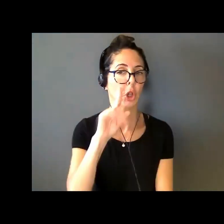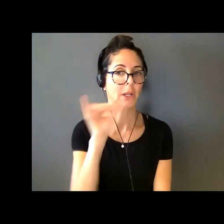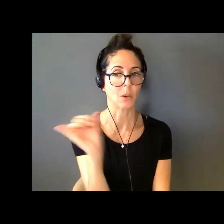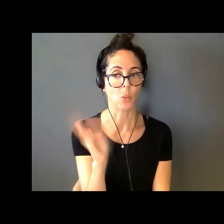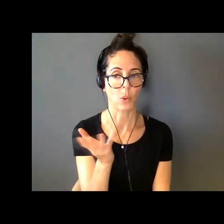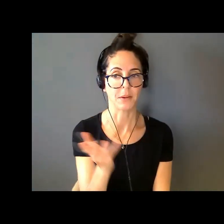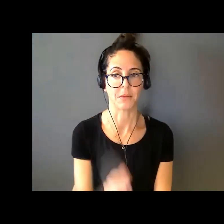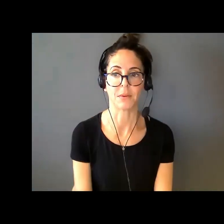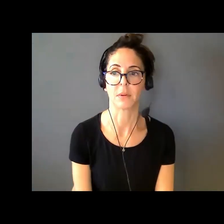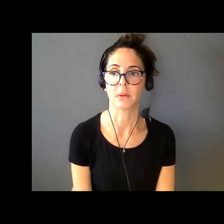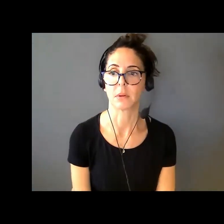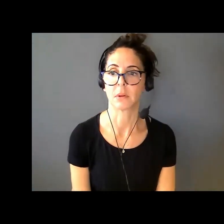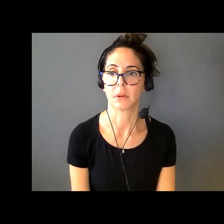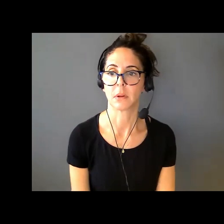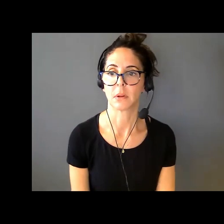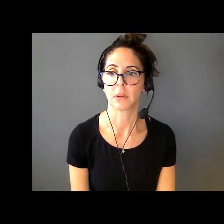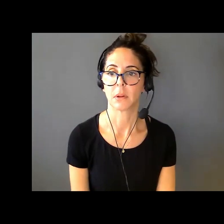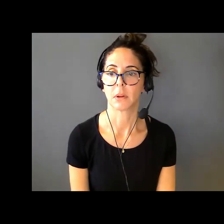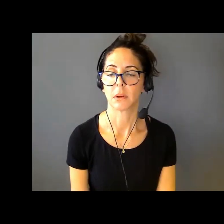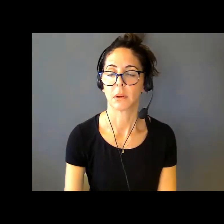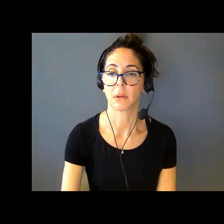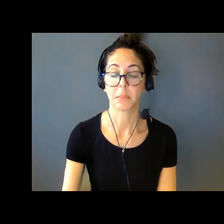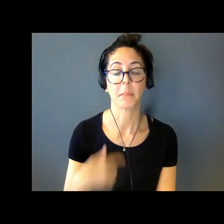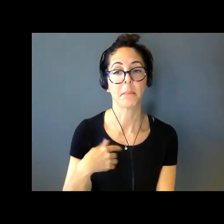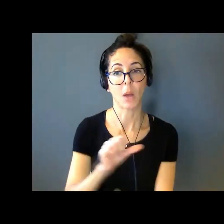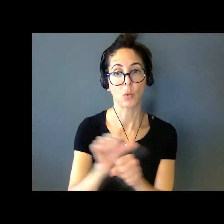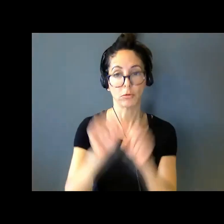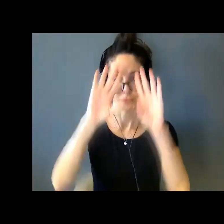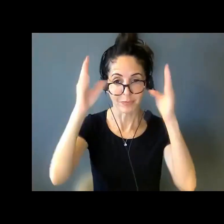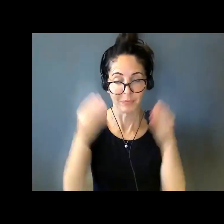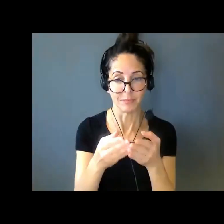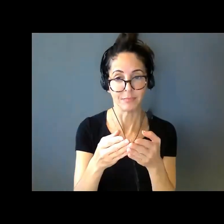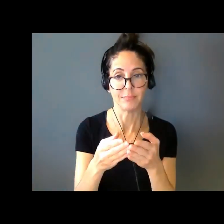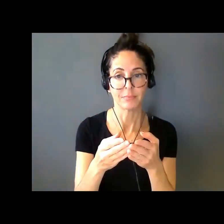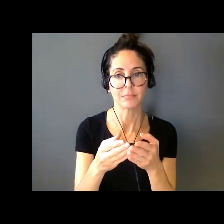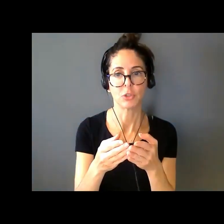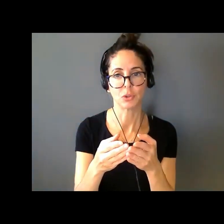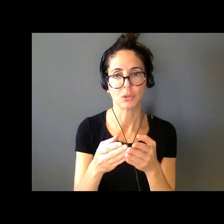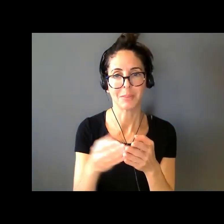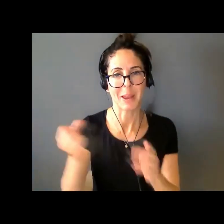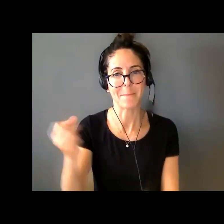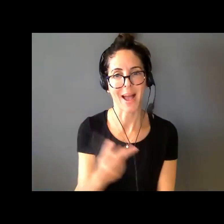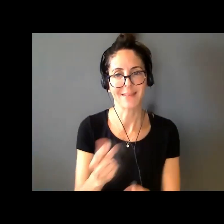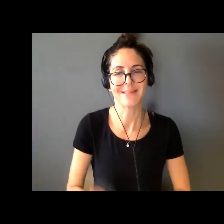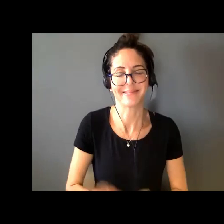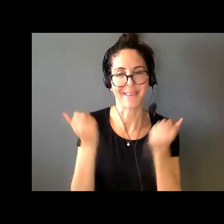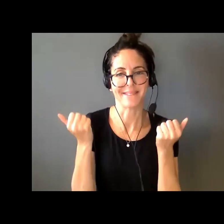been central on reawakening the archives to Sankofa disability and disablement,